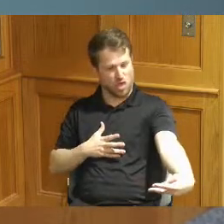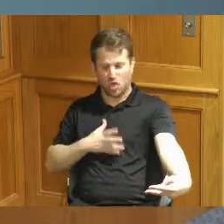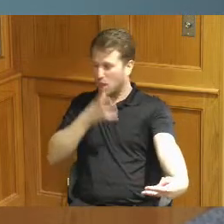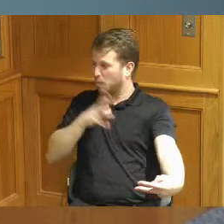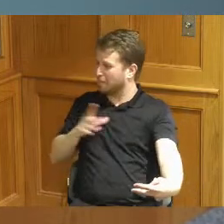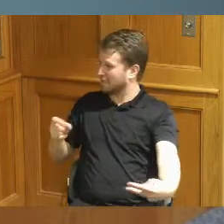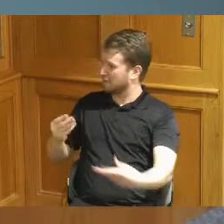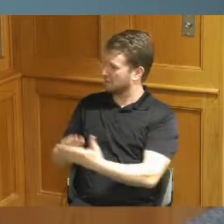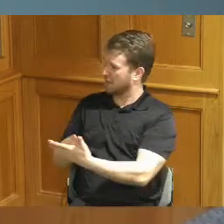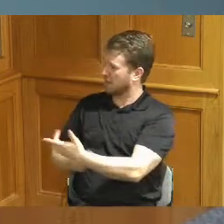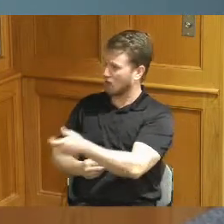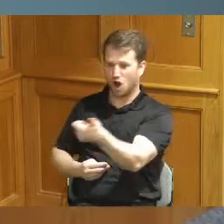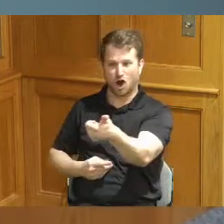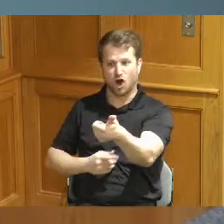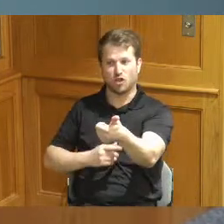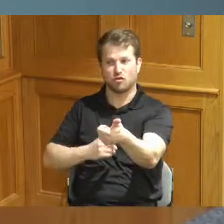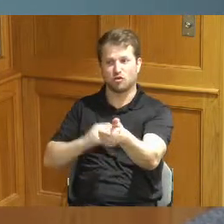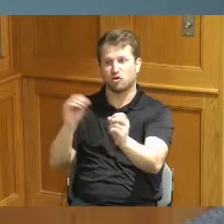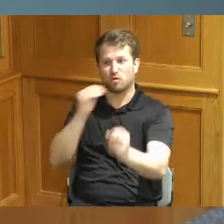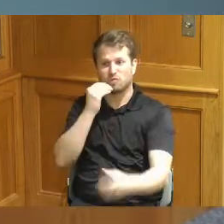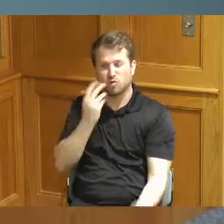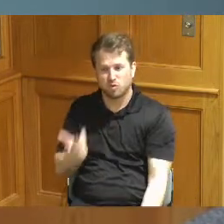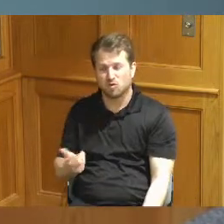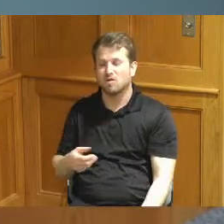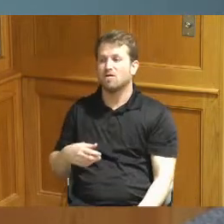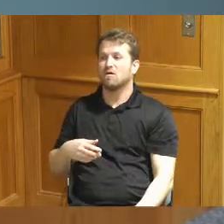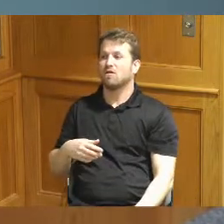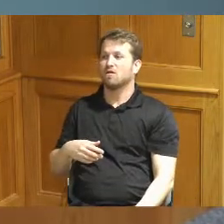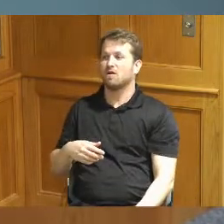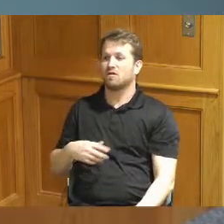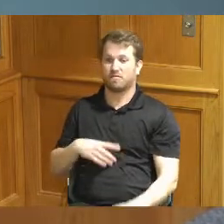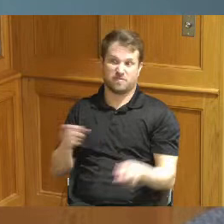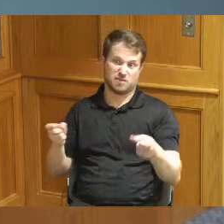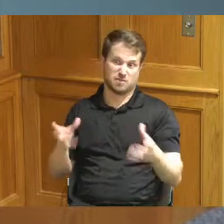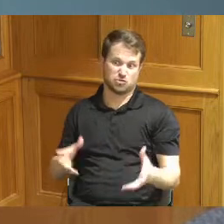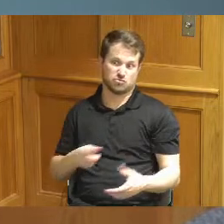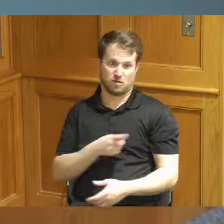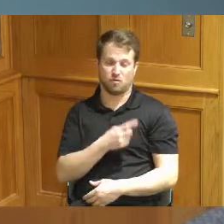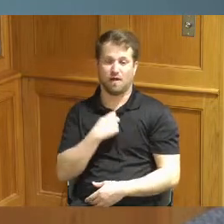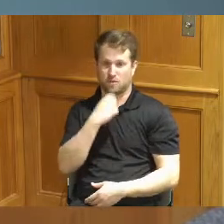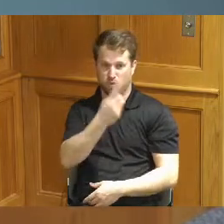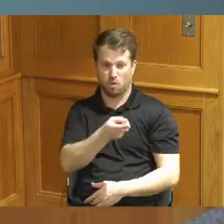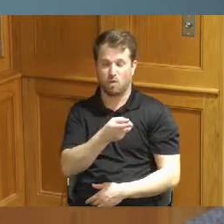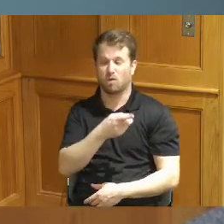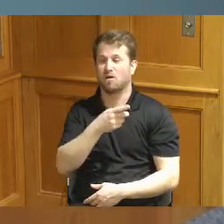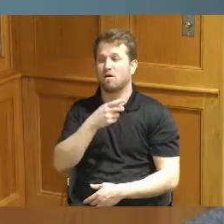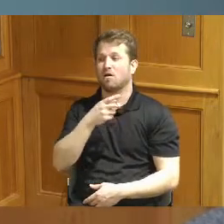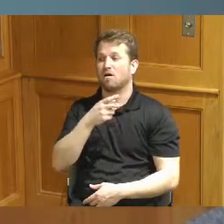nothing to eat so I know you I and I told the Administrator that I just it's inexcusable